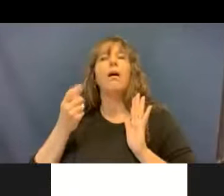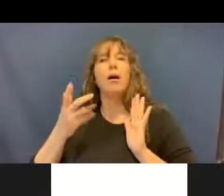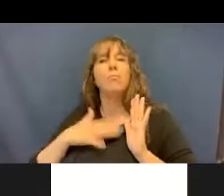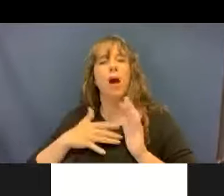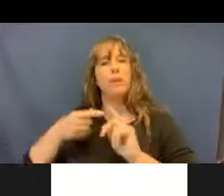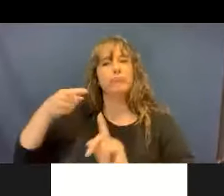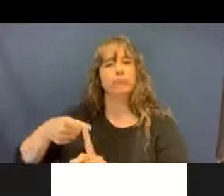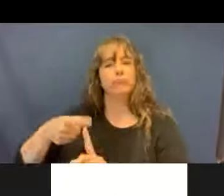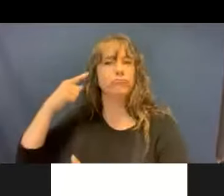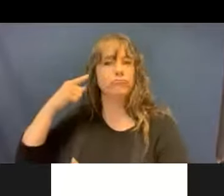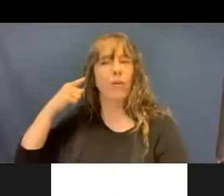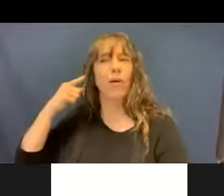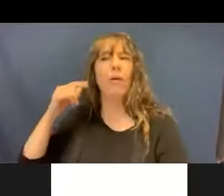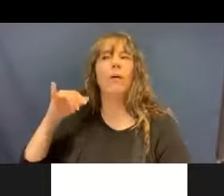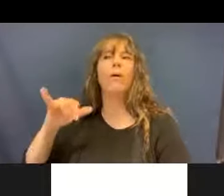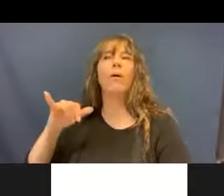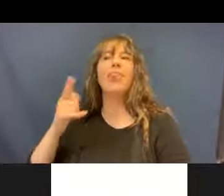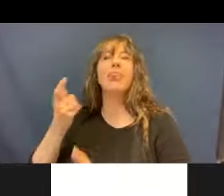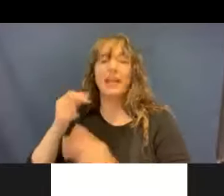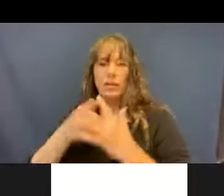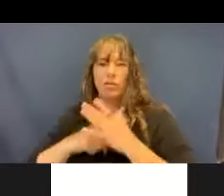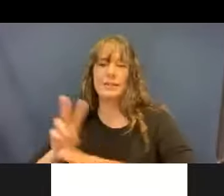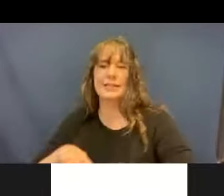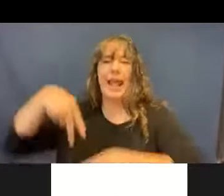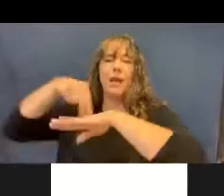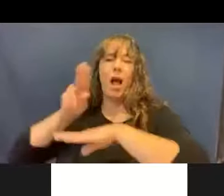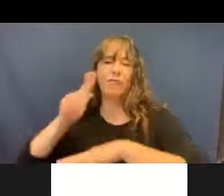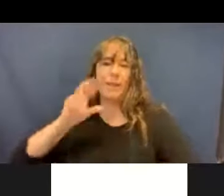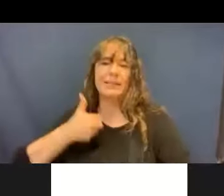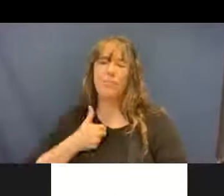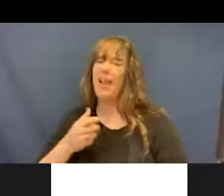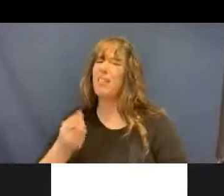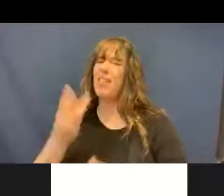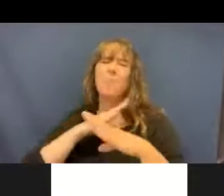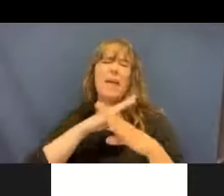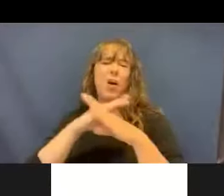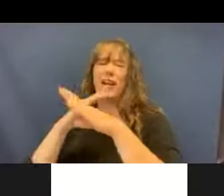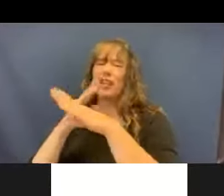myself. But I hit a lot of barriers, especially in undergrad, I didn't know what was available